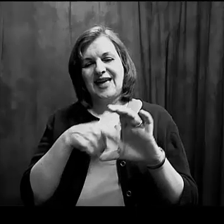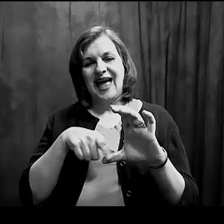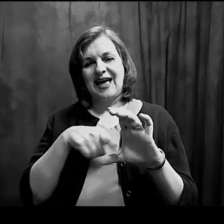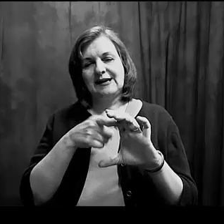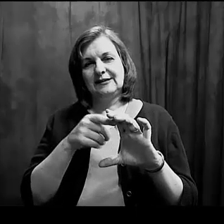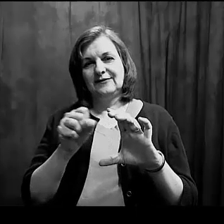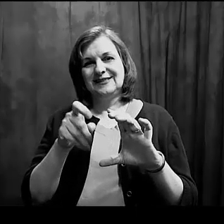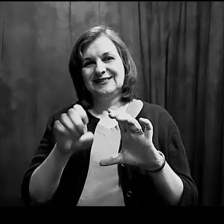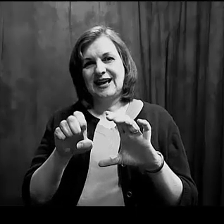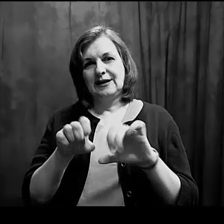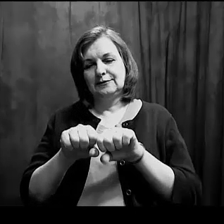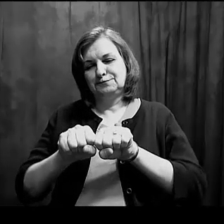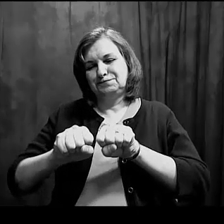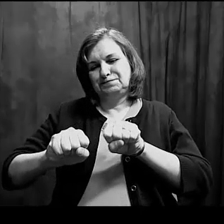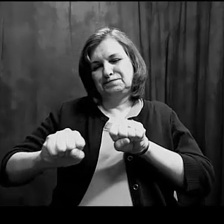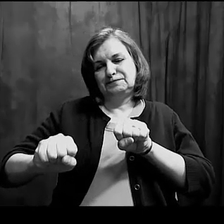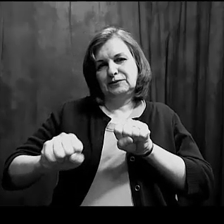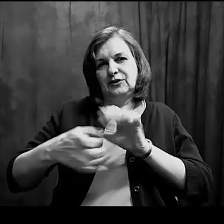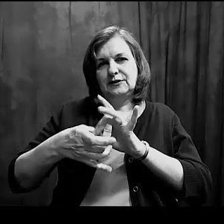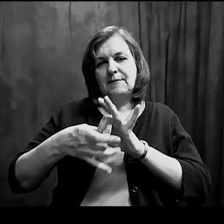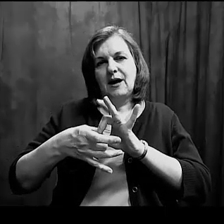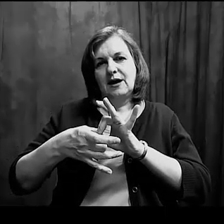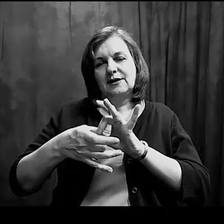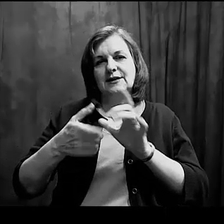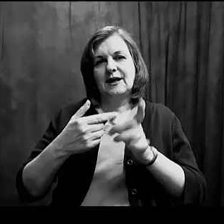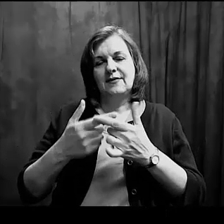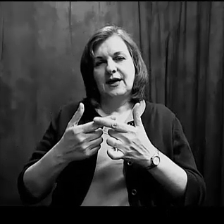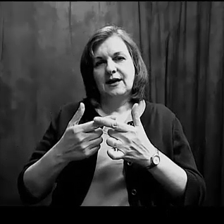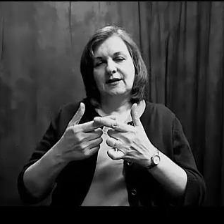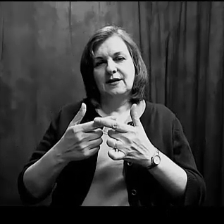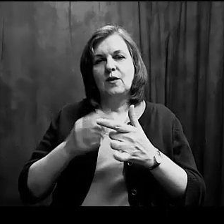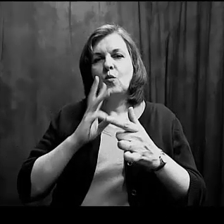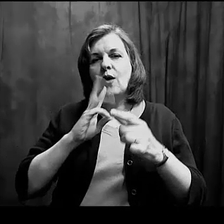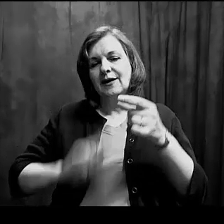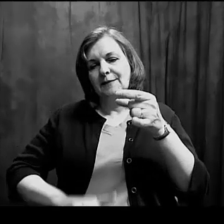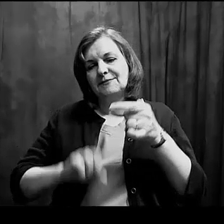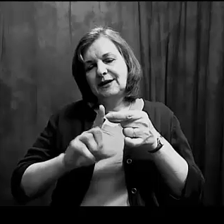right here and when it does watery easily moves in and helps to break that bond